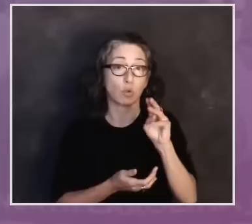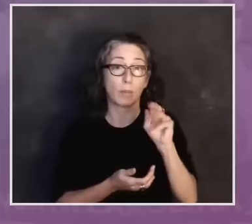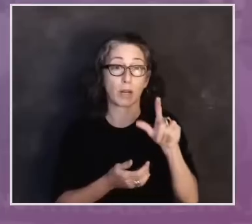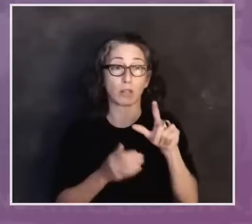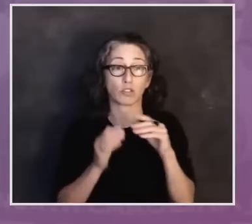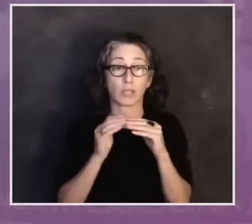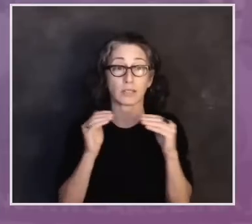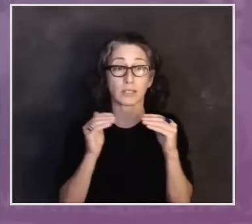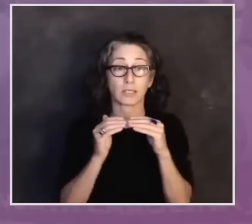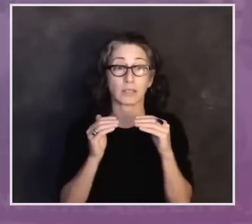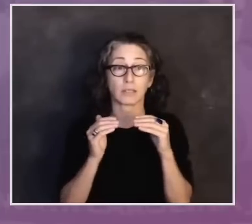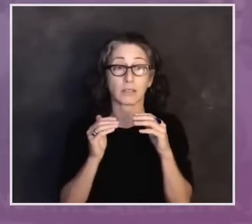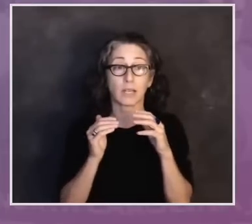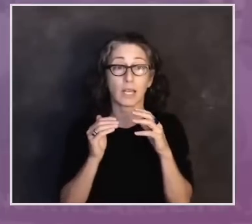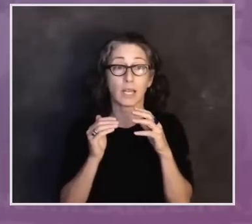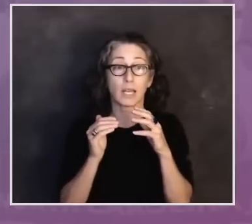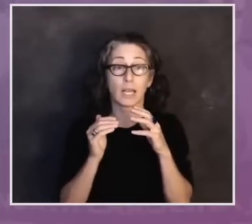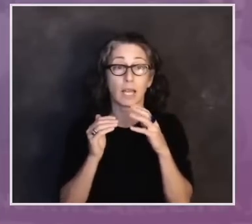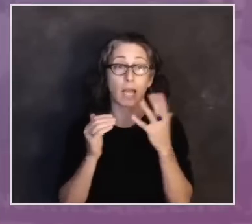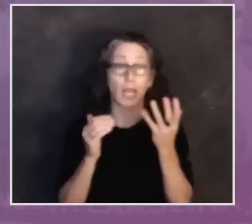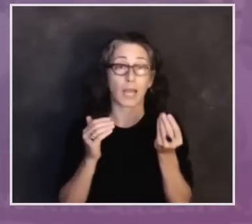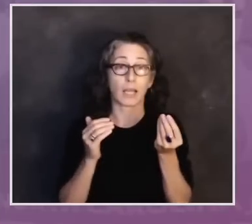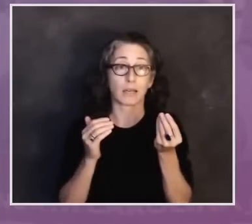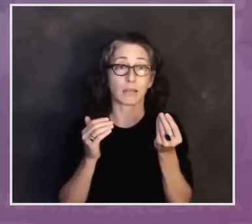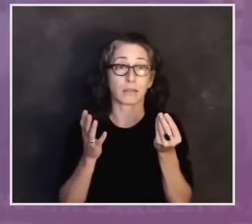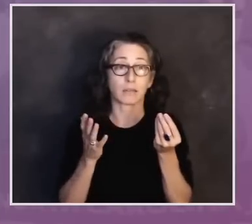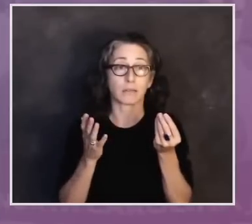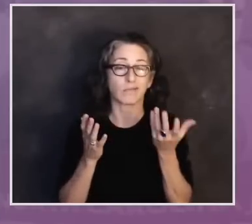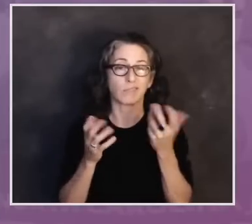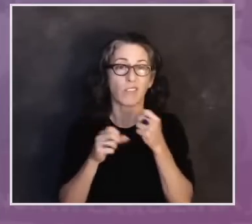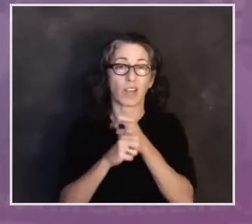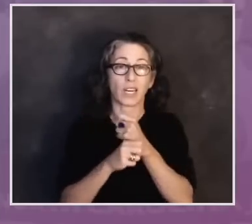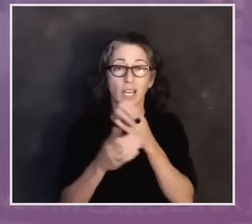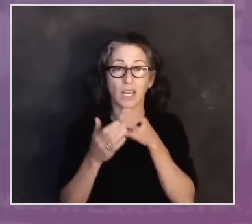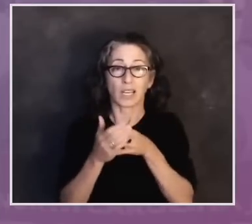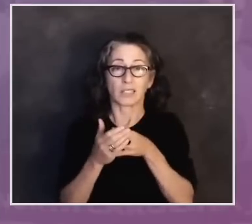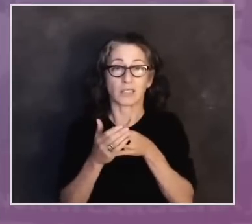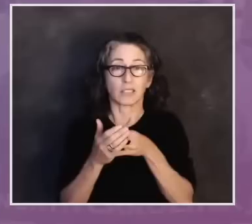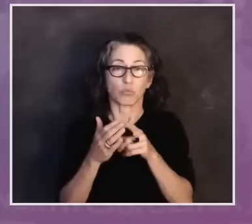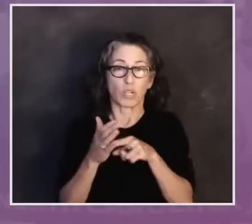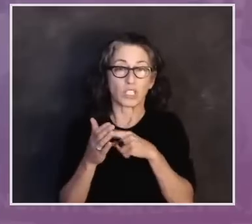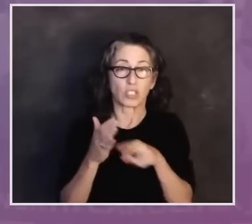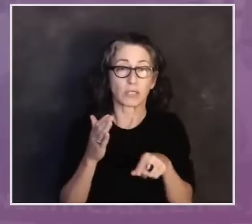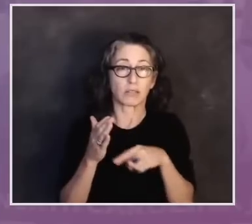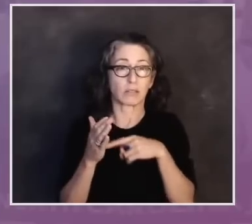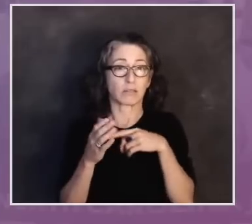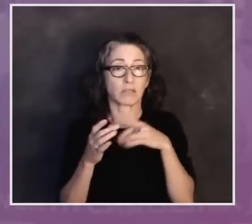NEED AS PEOPLE.